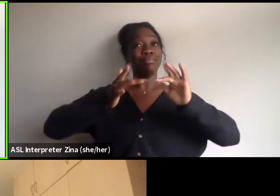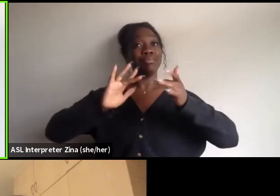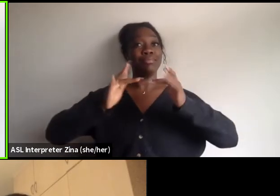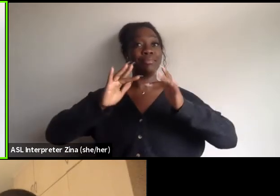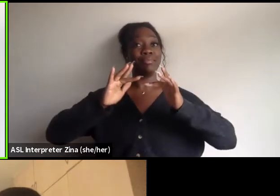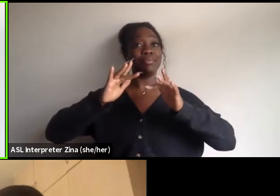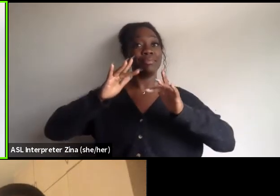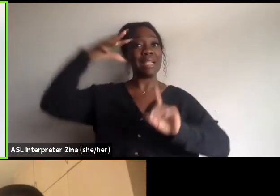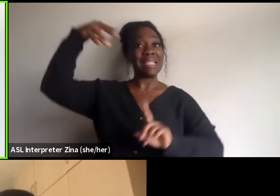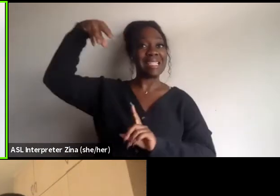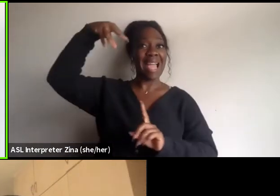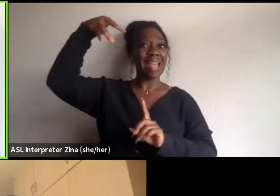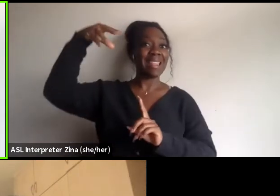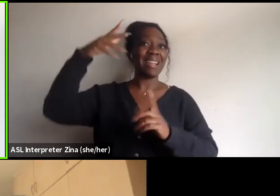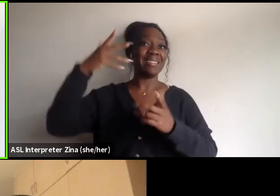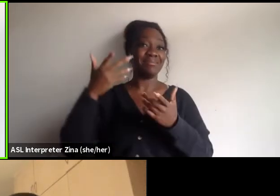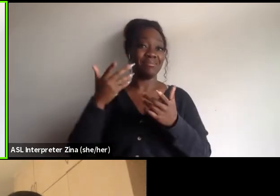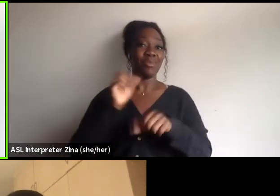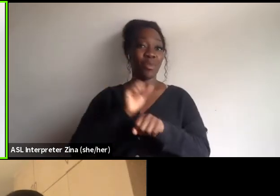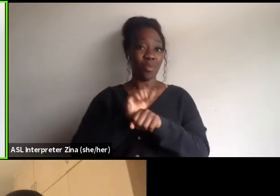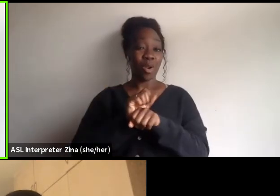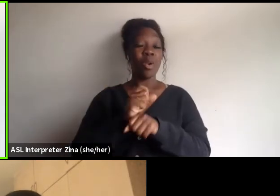and we will still be coming to Kenya to do something.